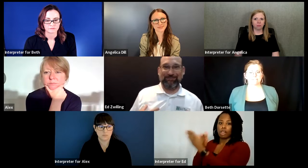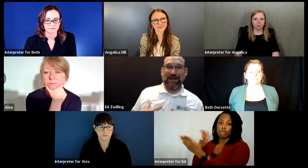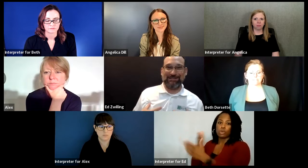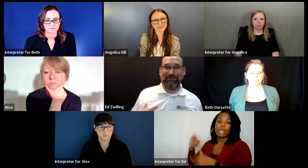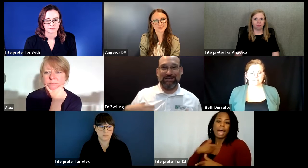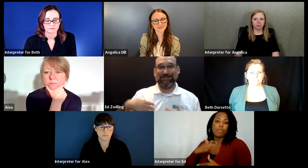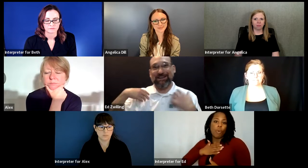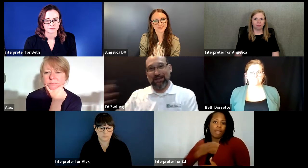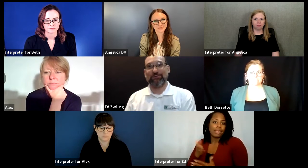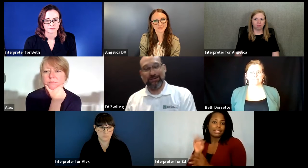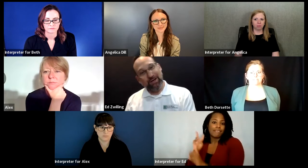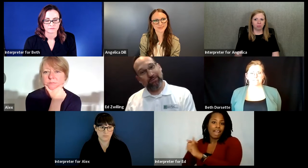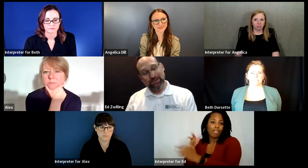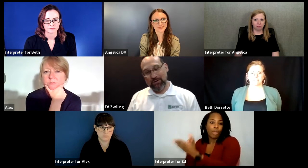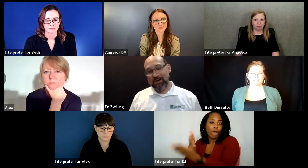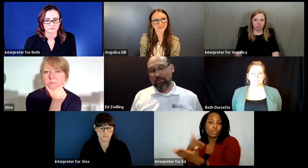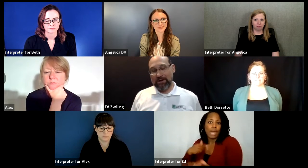If that's what it's come to.